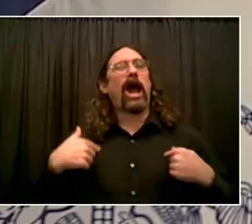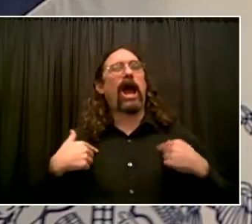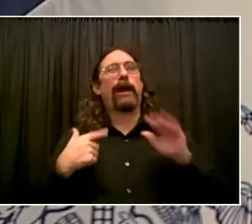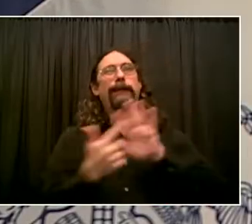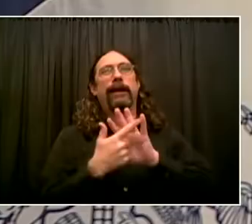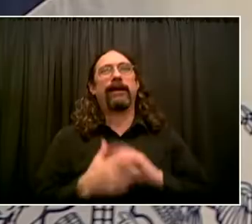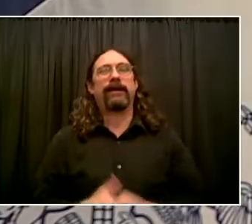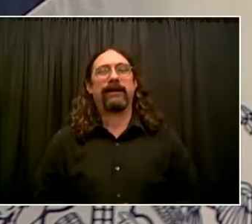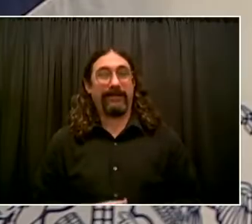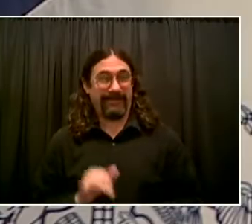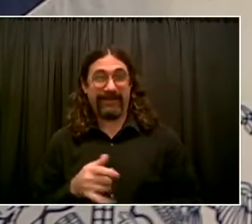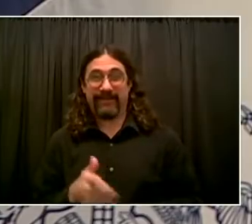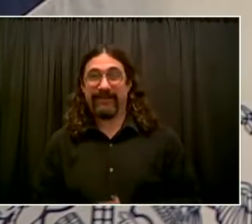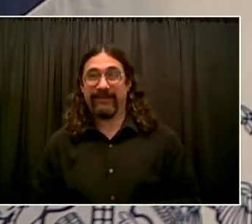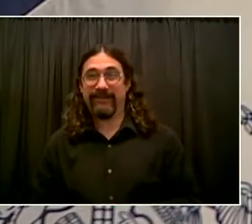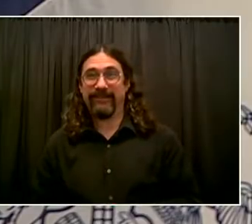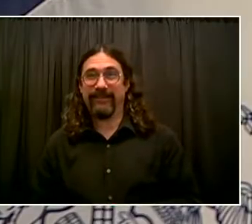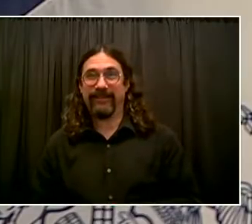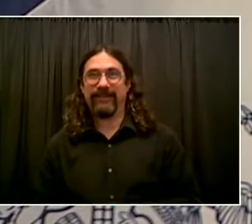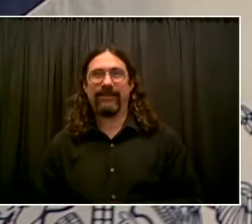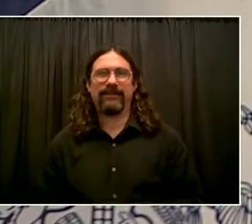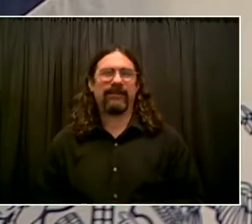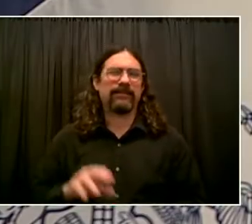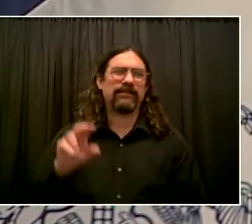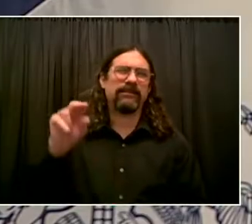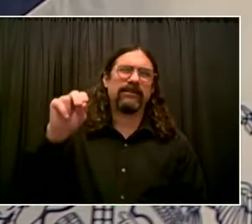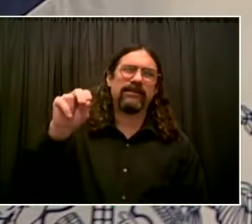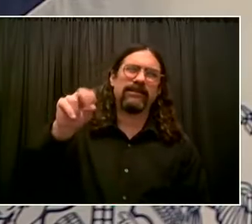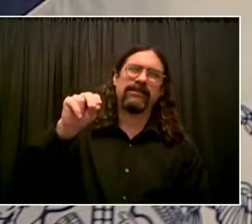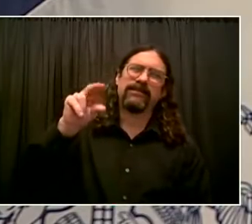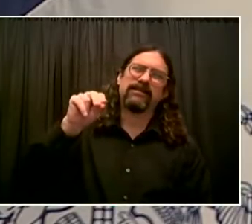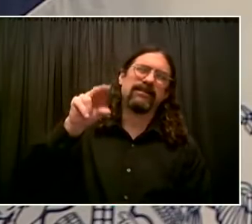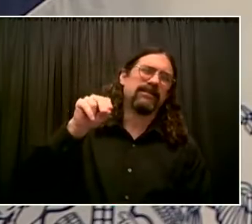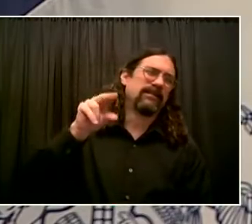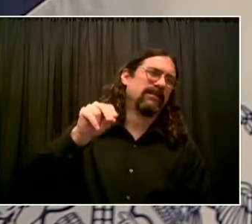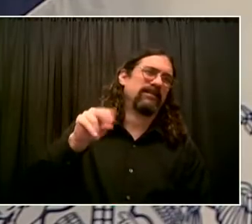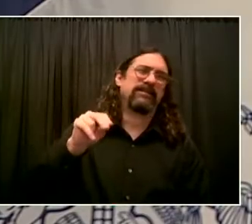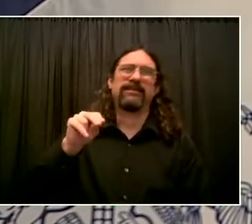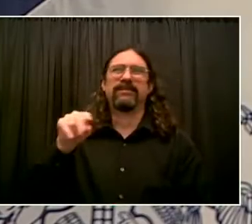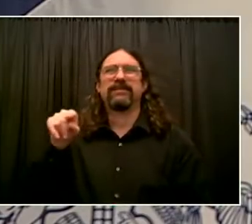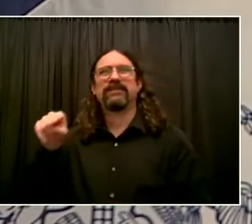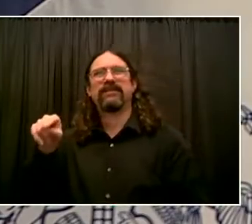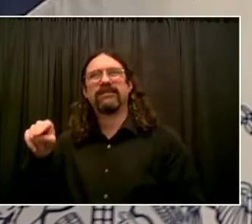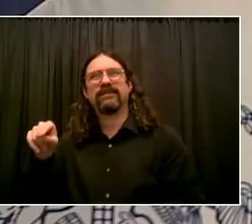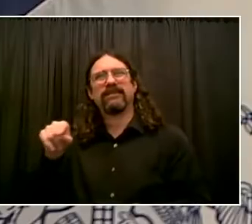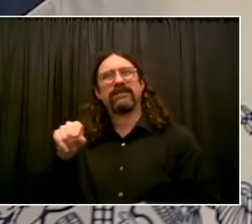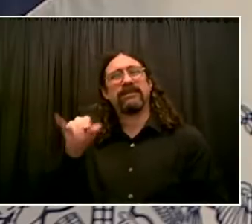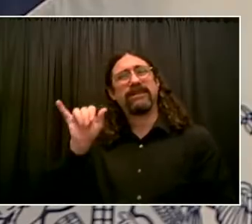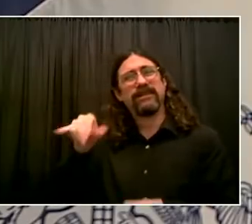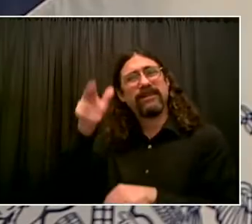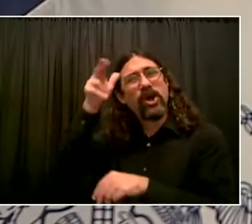PUBLIC SERVICE? IS VERY STRAIGHTFORWARD. IS A CONVERSATION WE HAVE BEEN HAVINWG ITH THE CITY COUNCIL WHERE THERE IS ALSO A LOT OF PEOPLWE HO THINK HORSE CARRIAGES DON'T MAKE SENSE